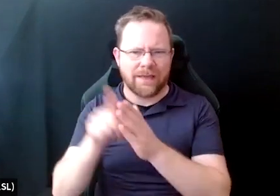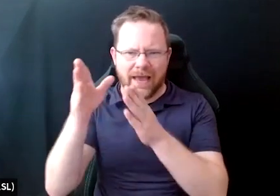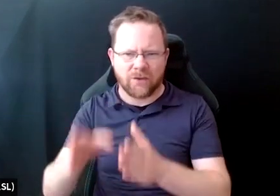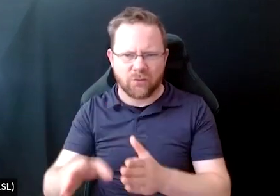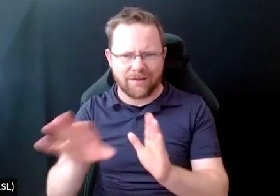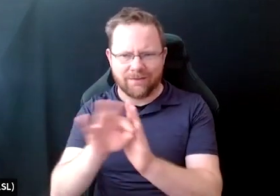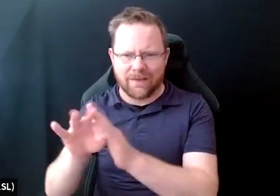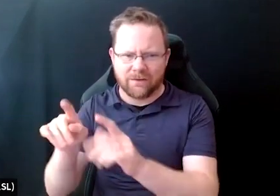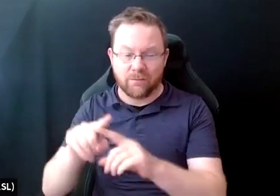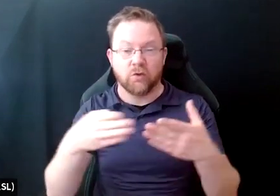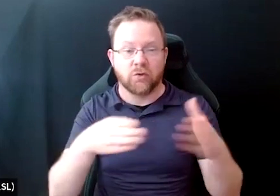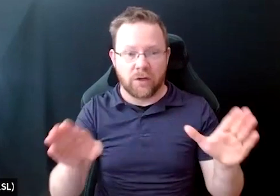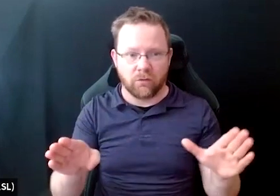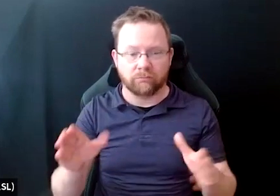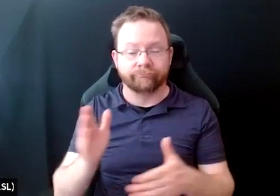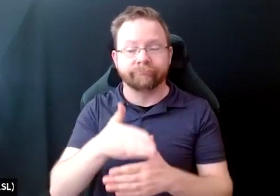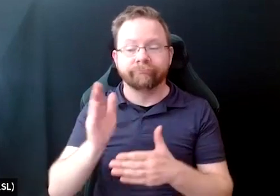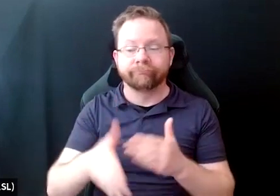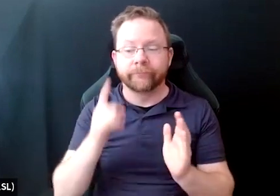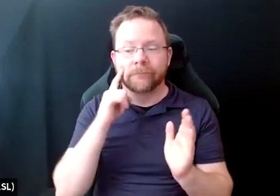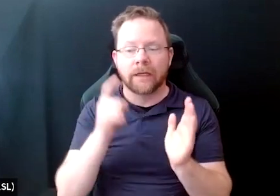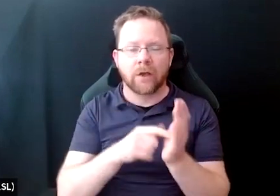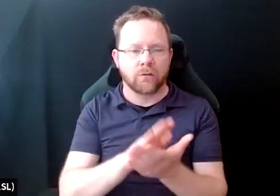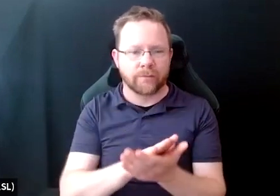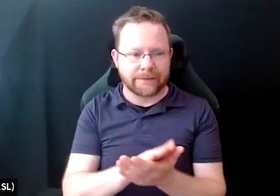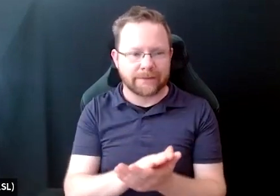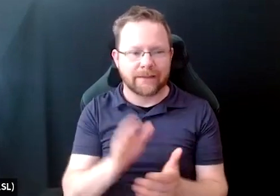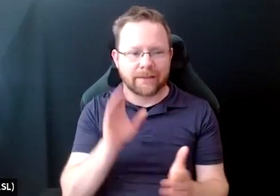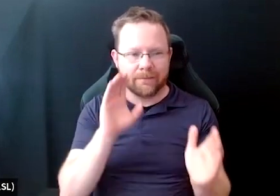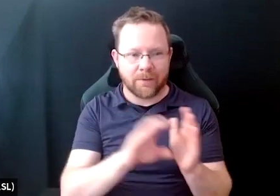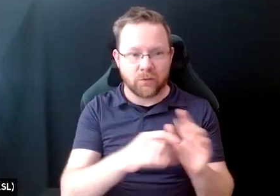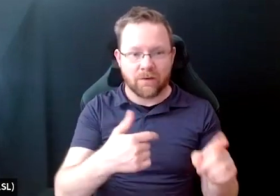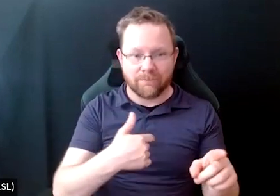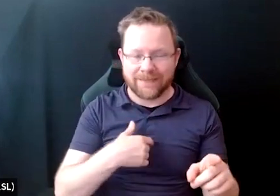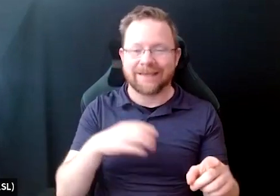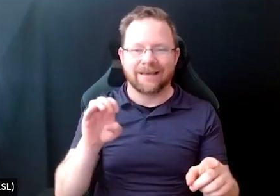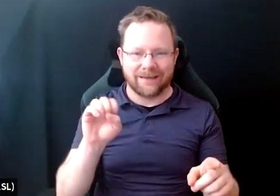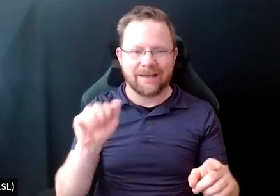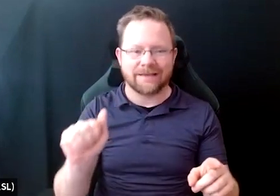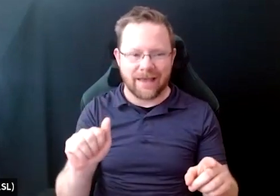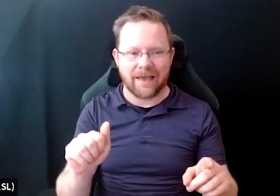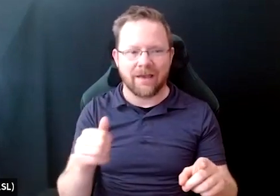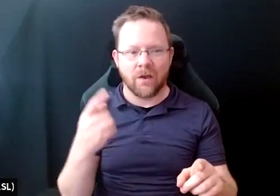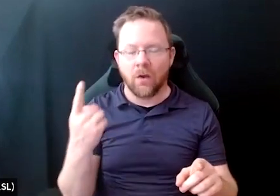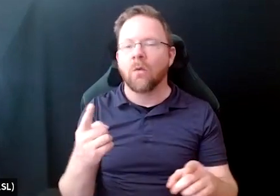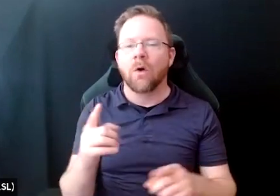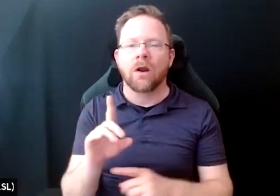I'm going to conclude with acknowledgments. Here's a photo of me still at ESA with one of the docking modules.